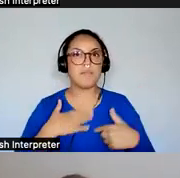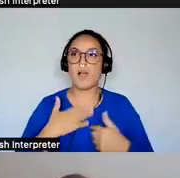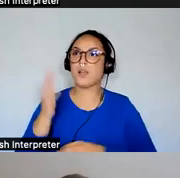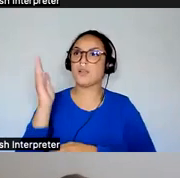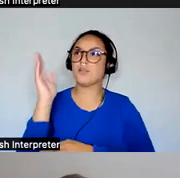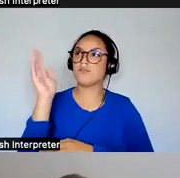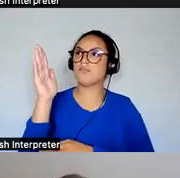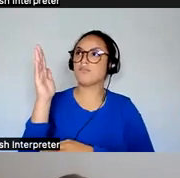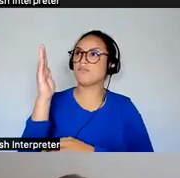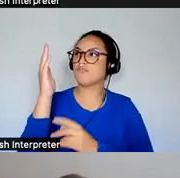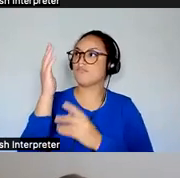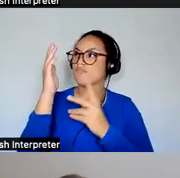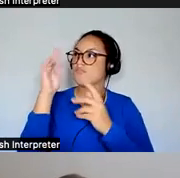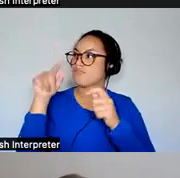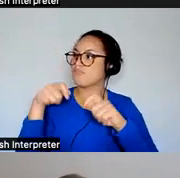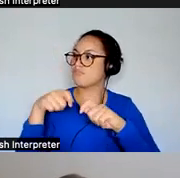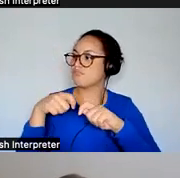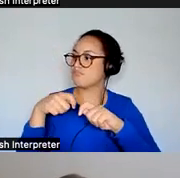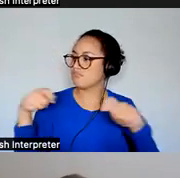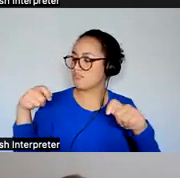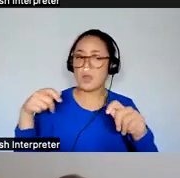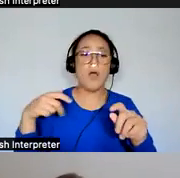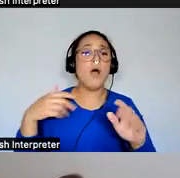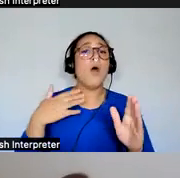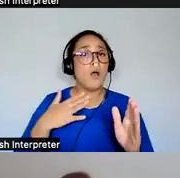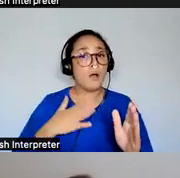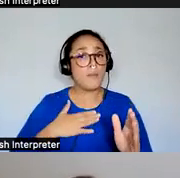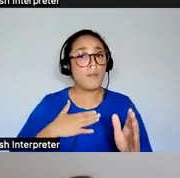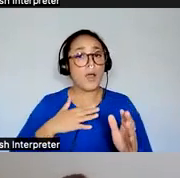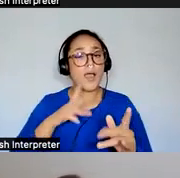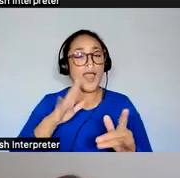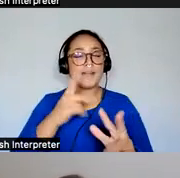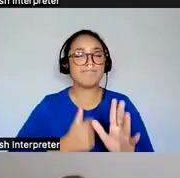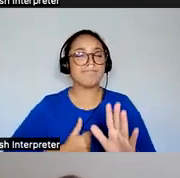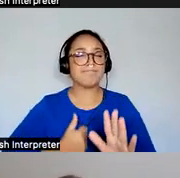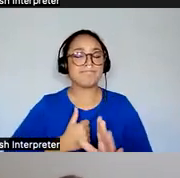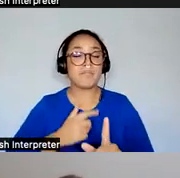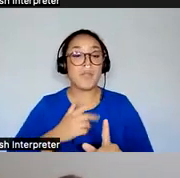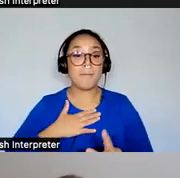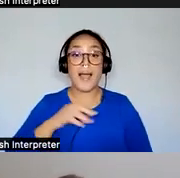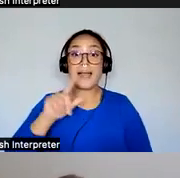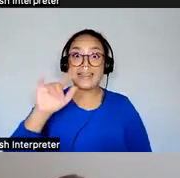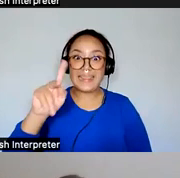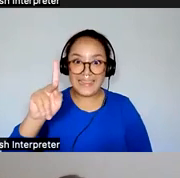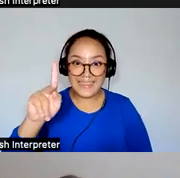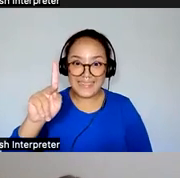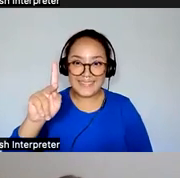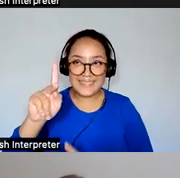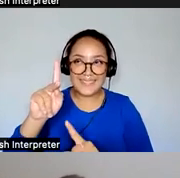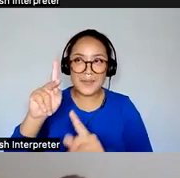I think my link with all sorry, my link with my links, it's through though, the links to